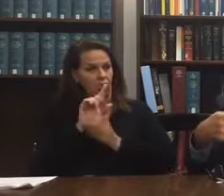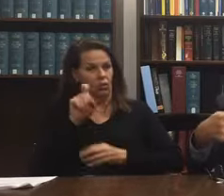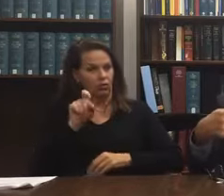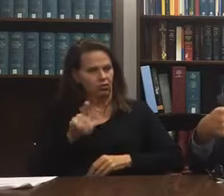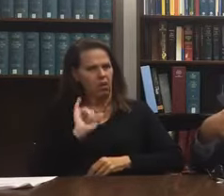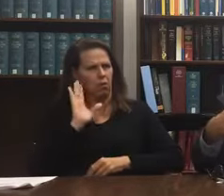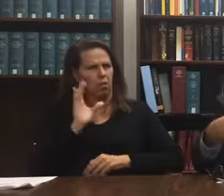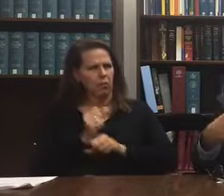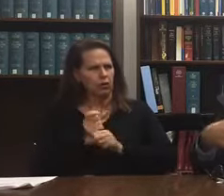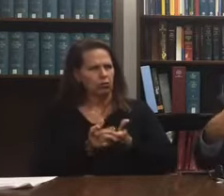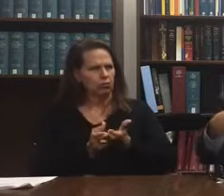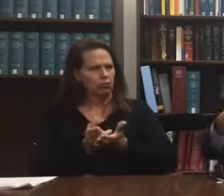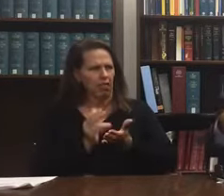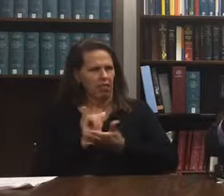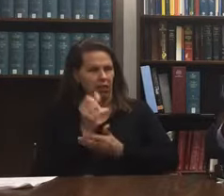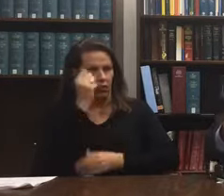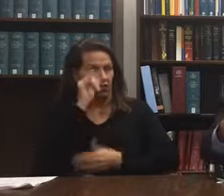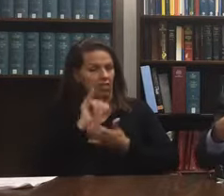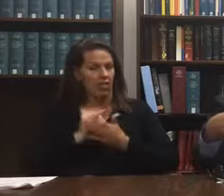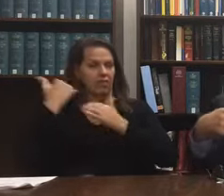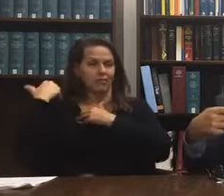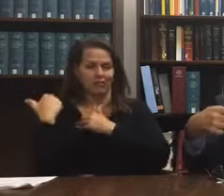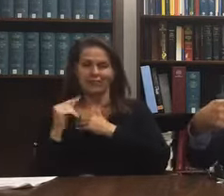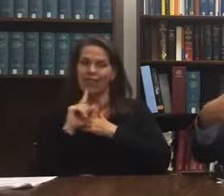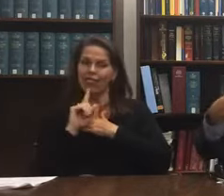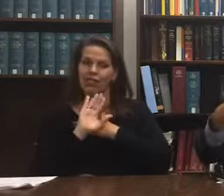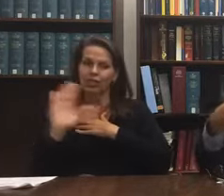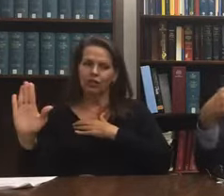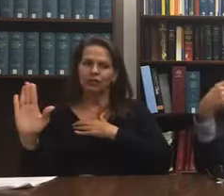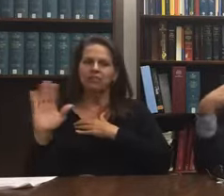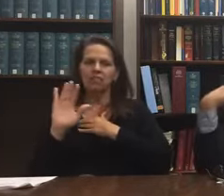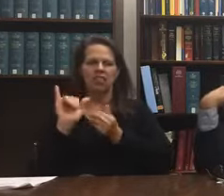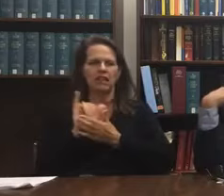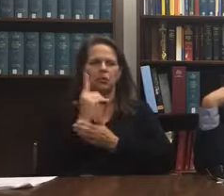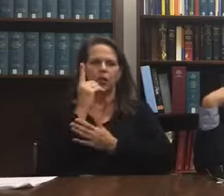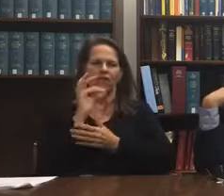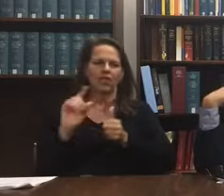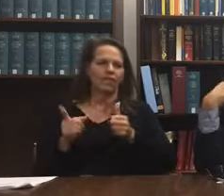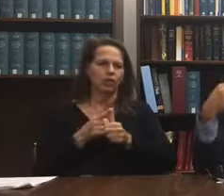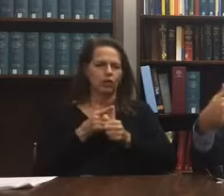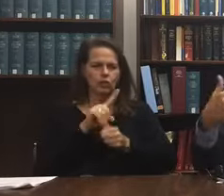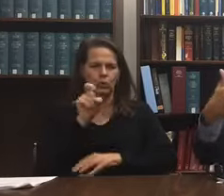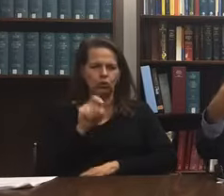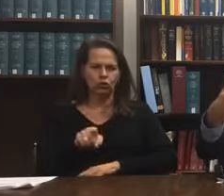that they understand that the burden is with them you know that could be one of the first questions to the health plan witness do you understand that you have